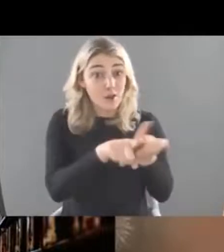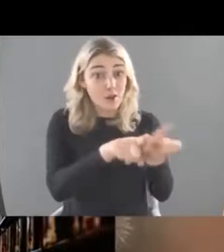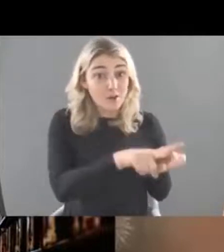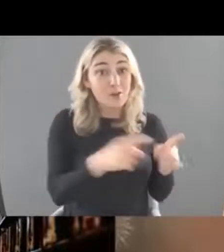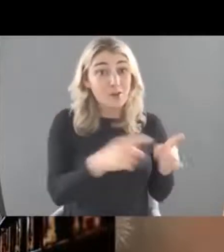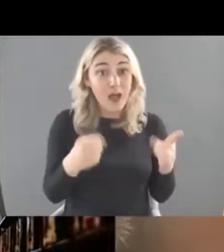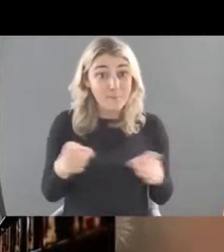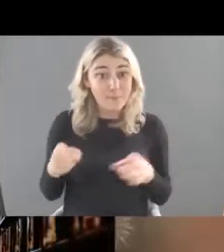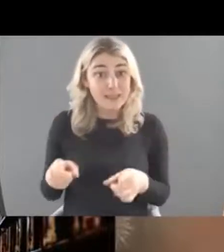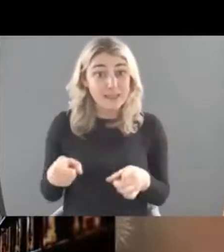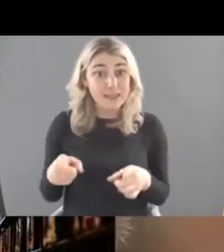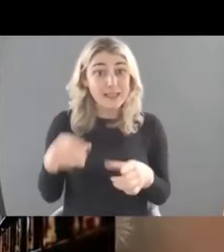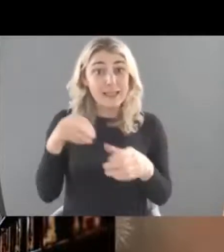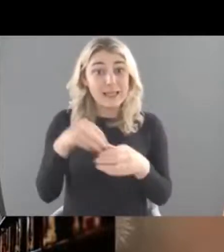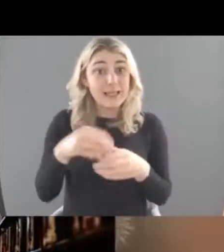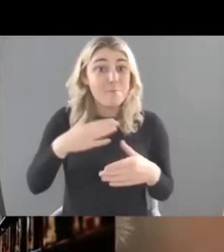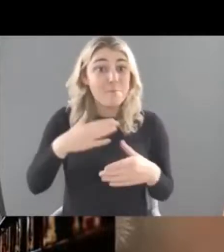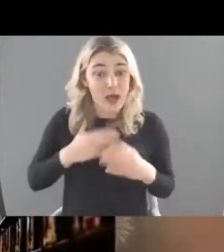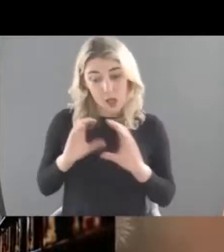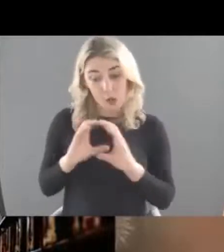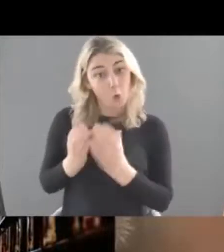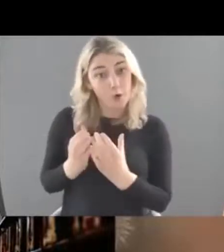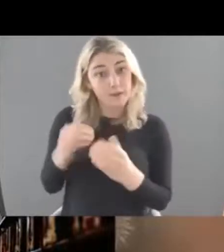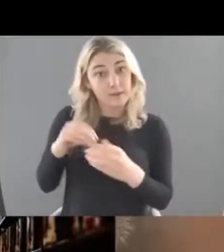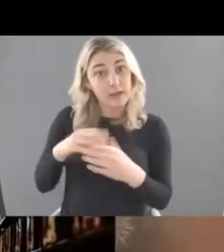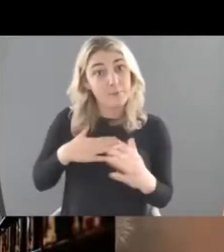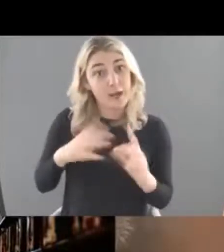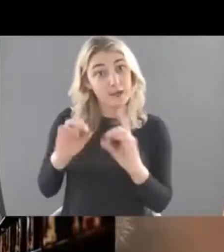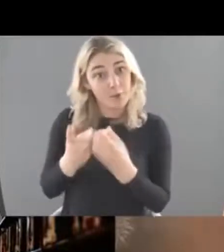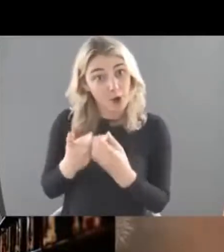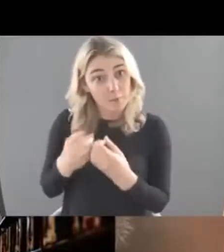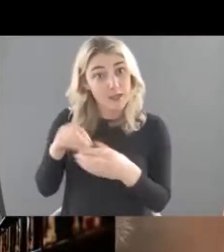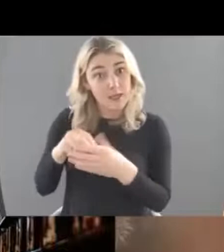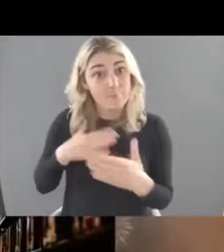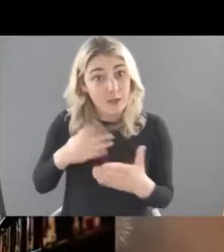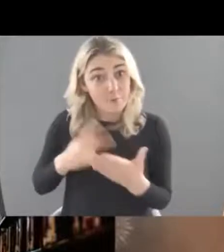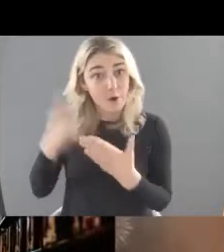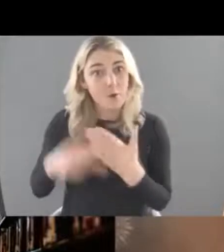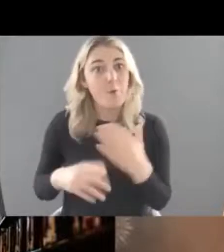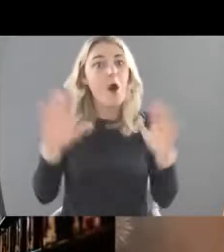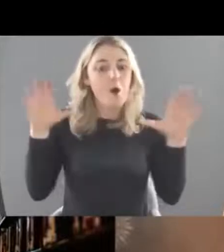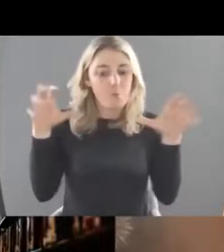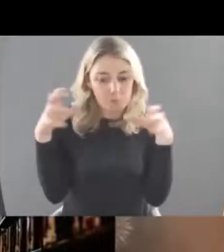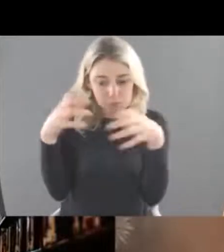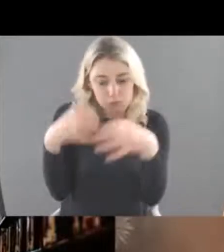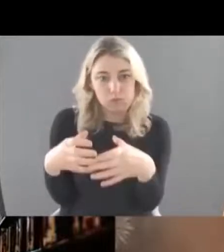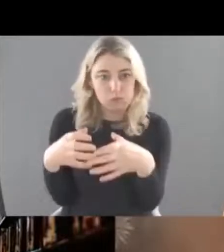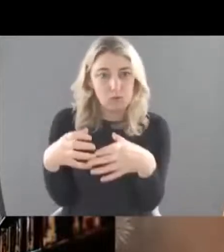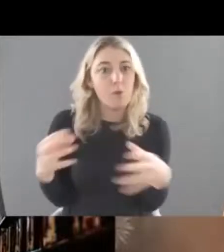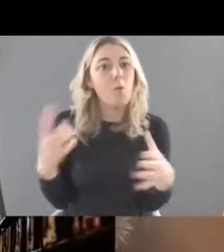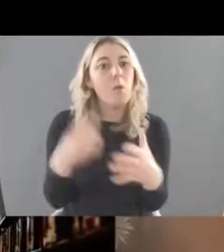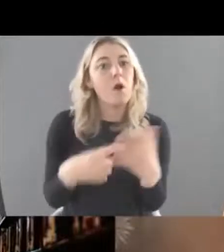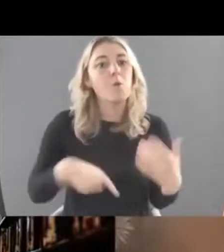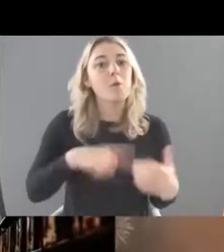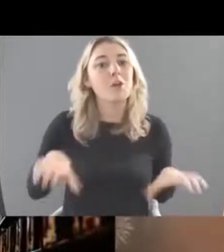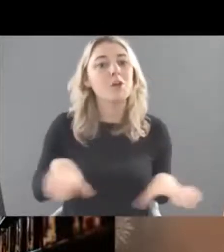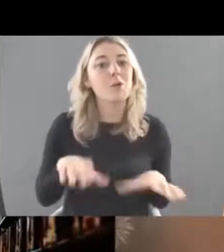in my course, in my department and program. And what are we going to do together collectively? It's not about blaming.